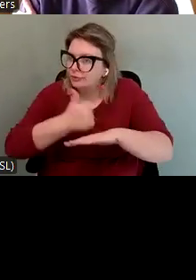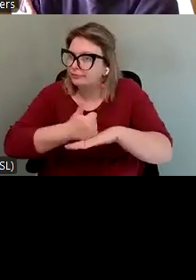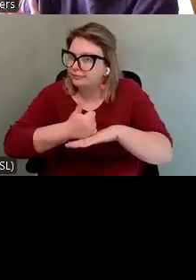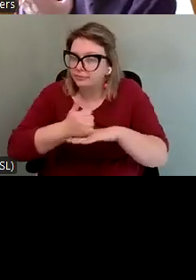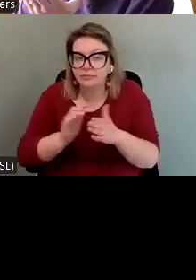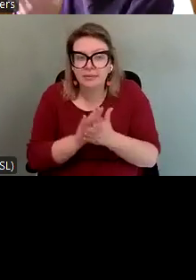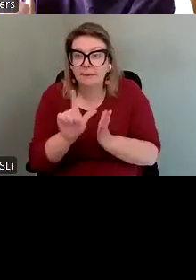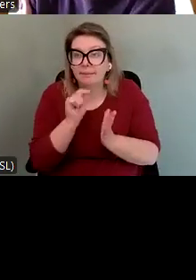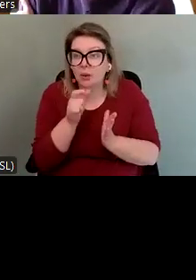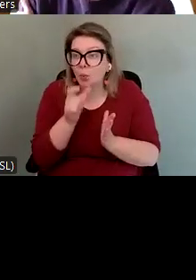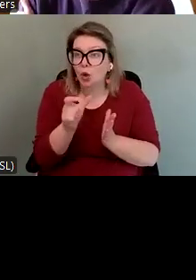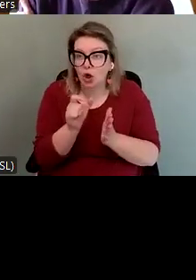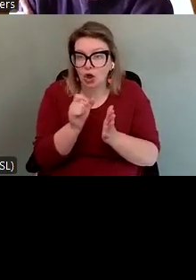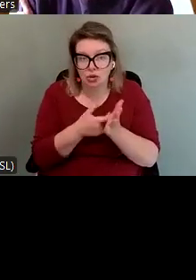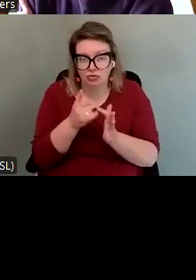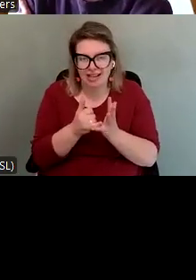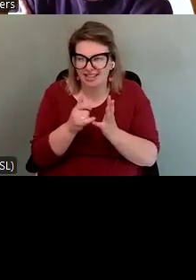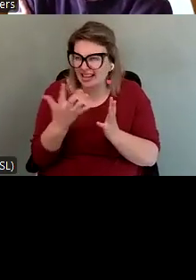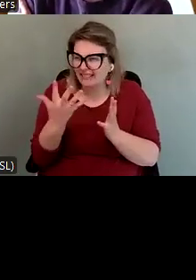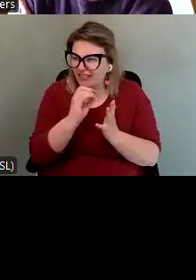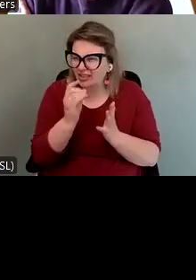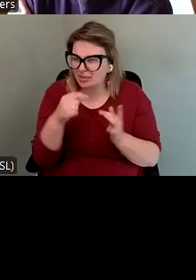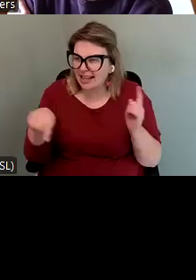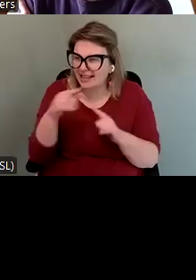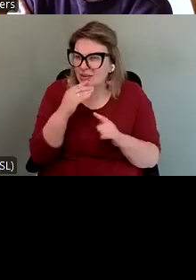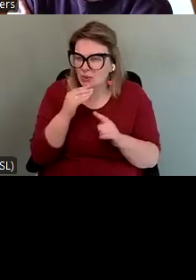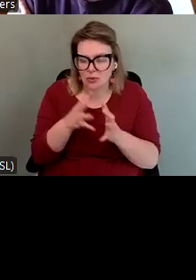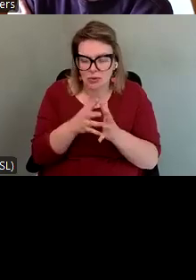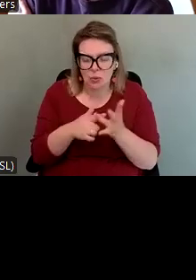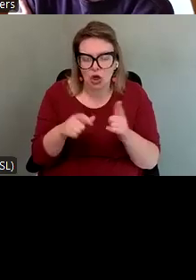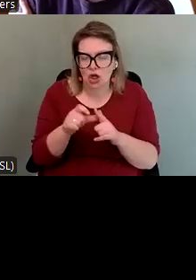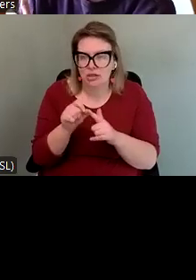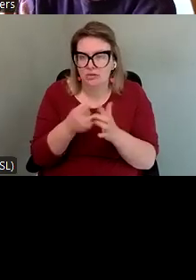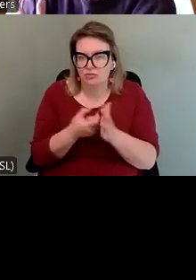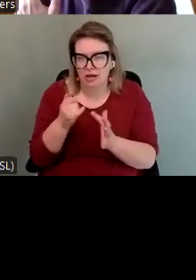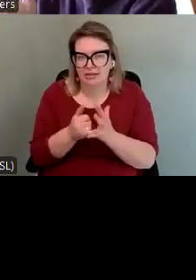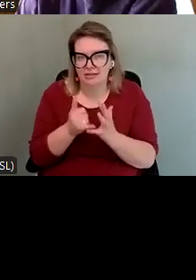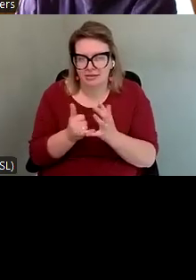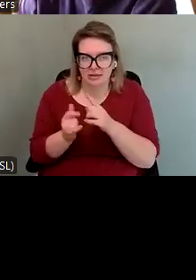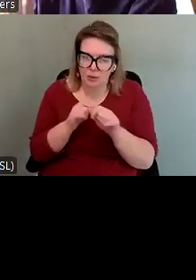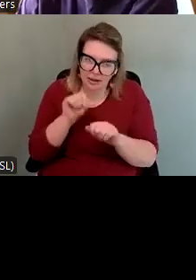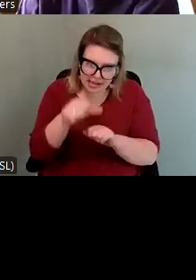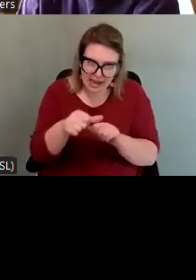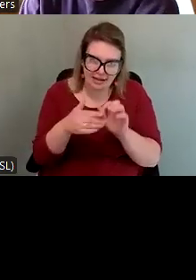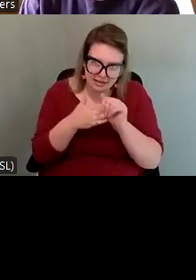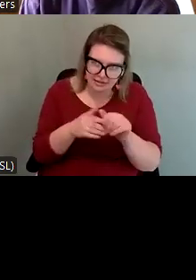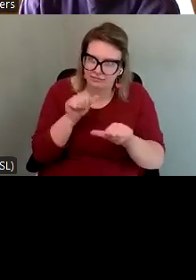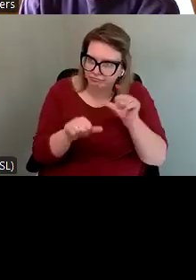which 51% of you said you were using, it would then take you to the next step, and it would guide you through what that means.